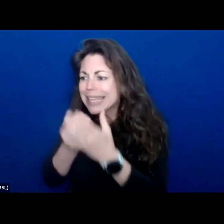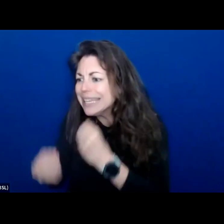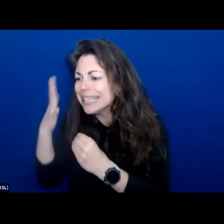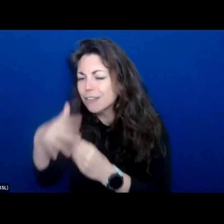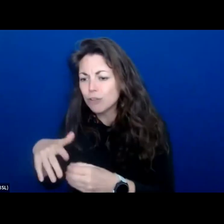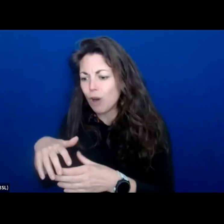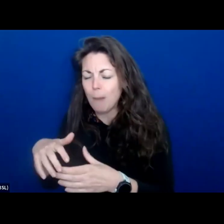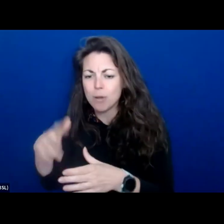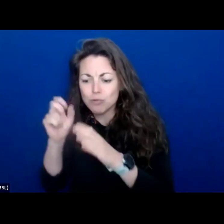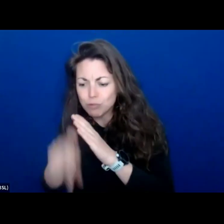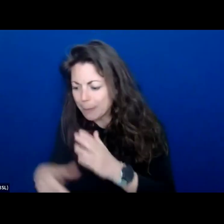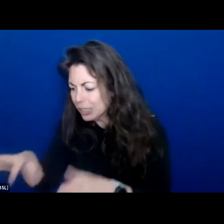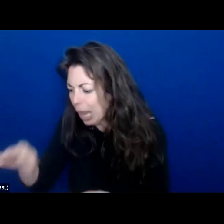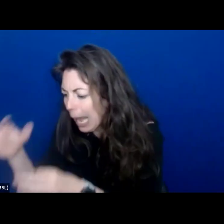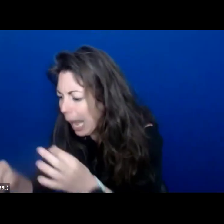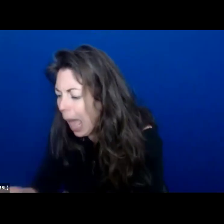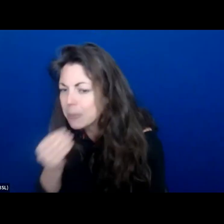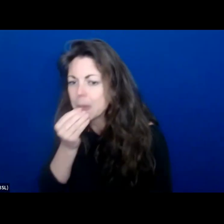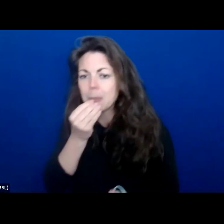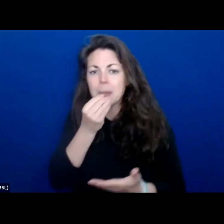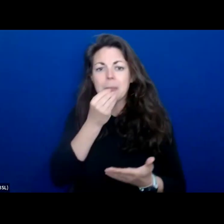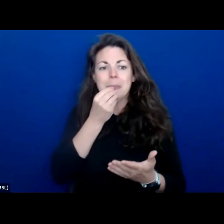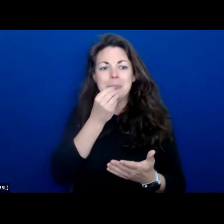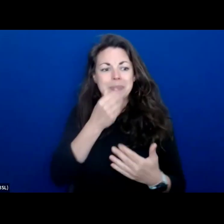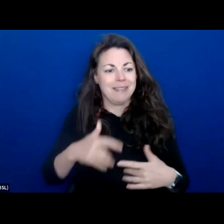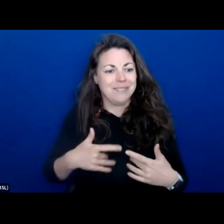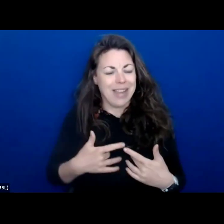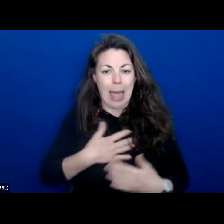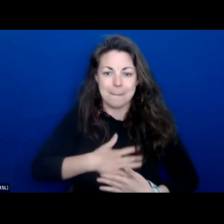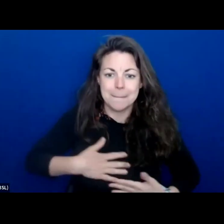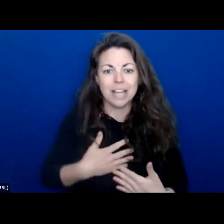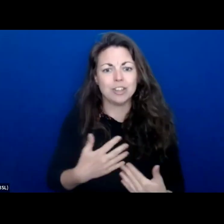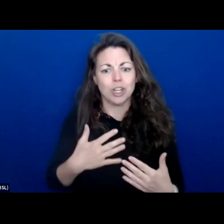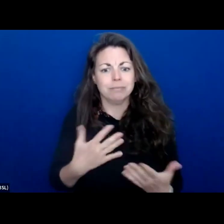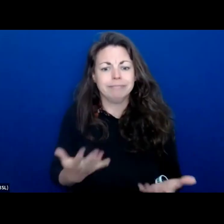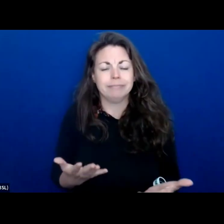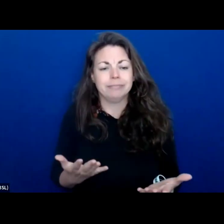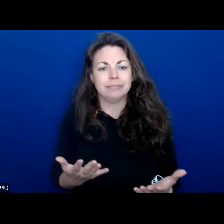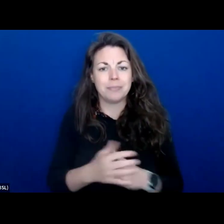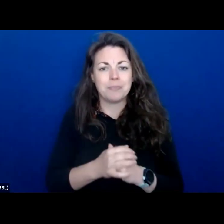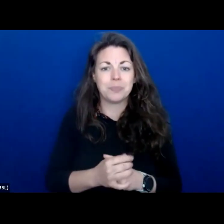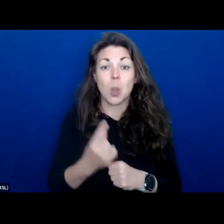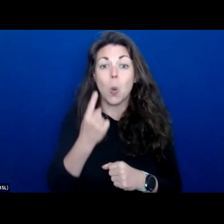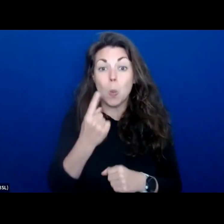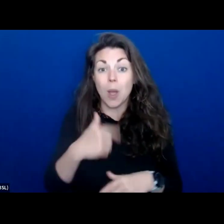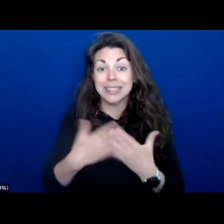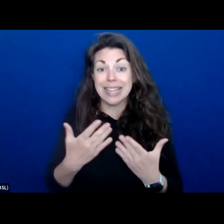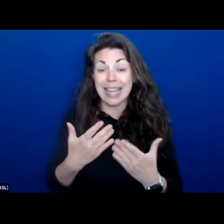So it very much drove that passion. One day I was going to work. I came out of the subway